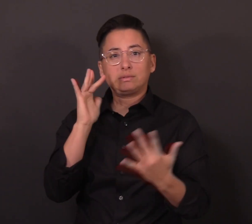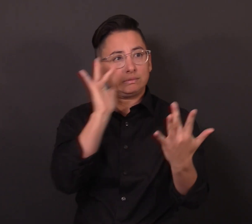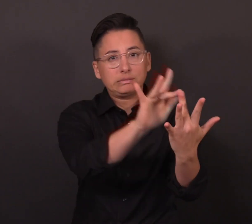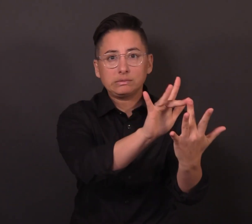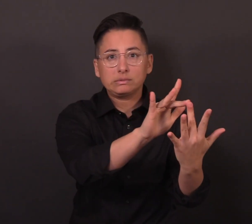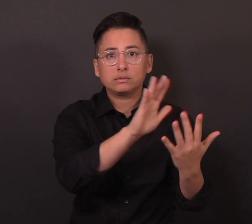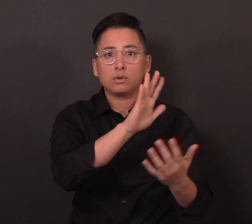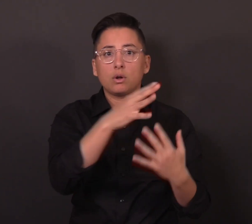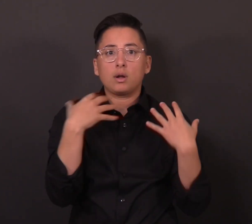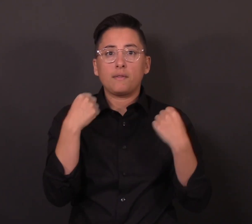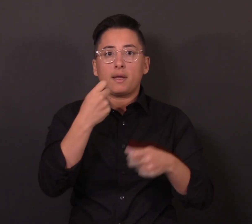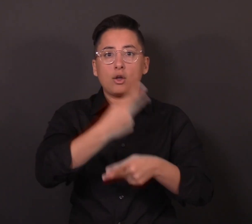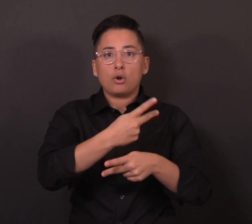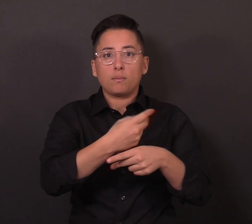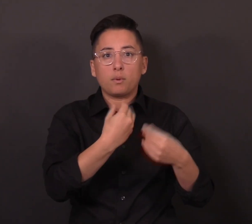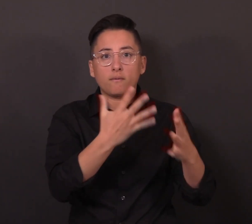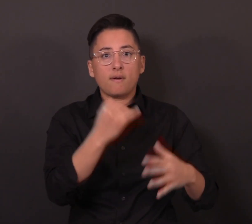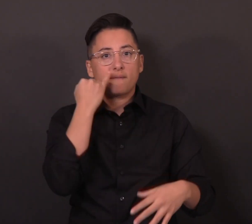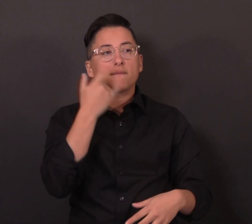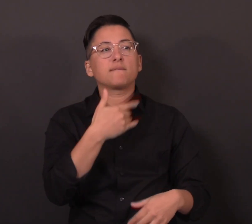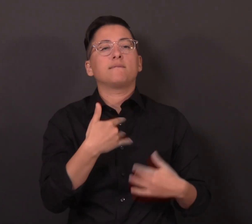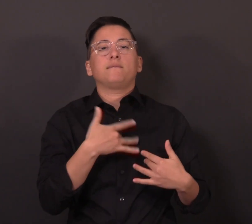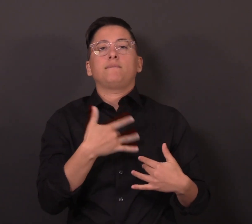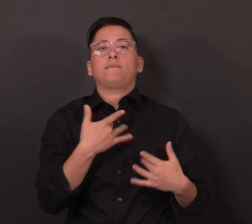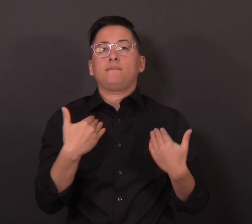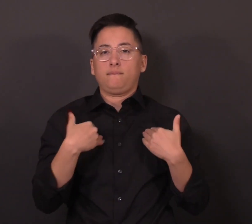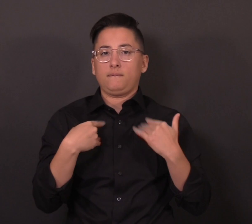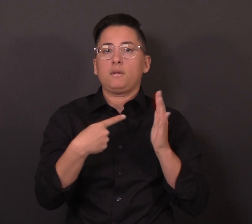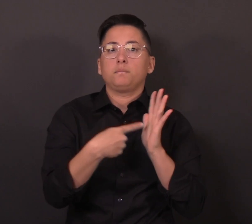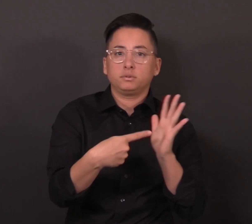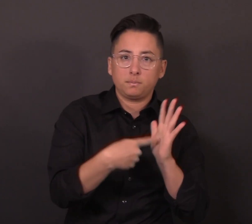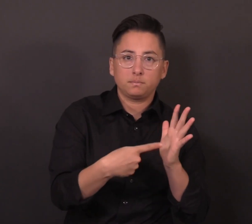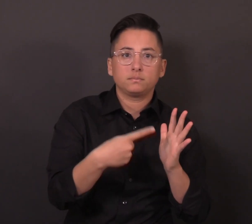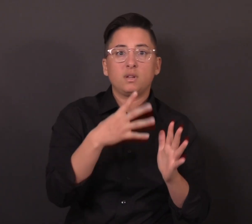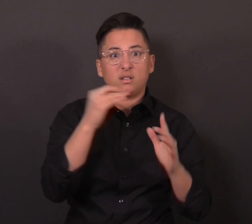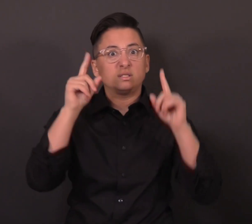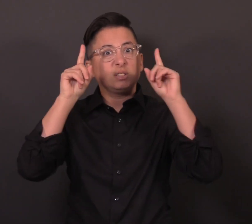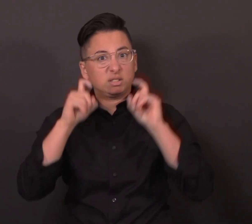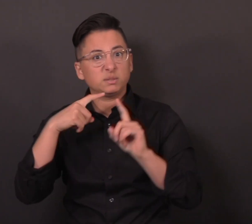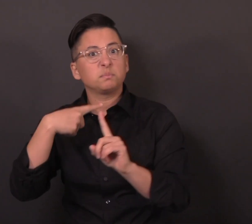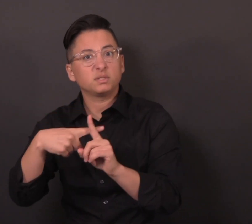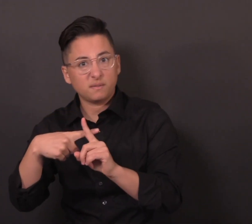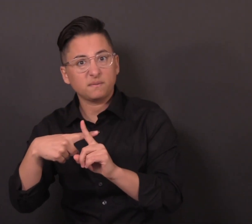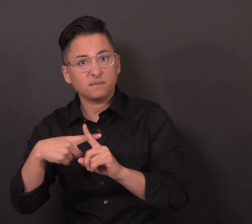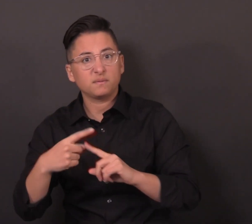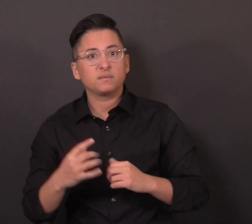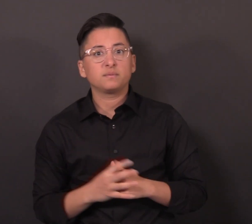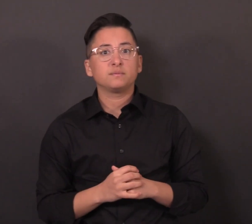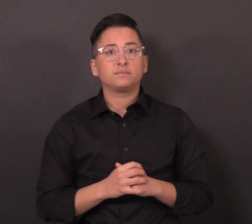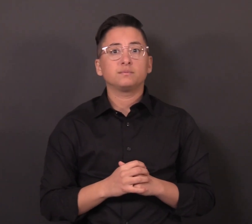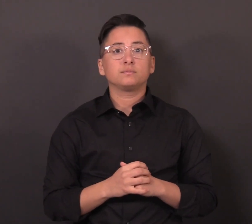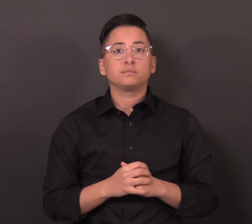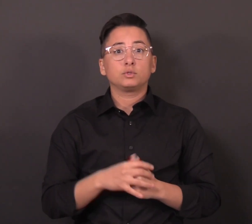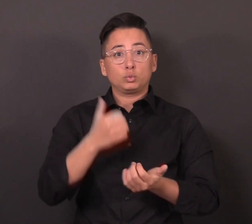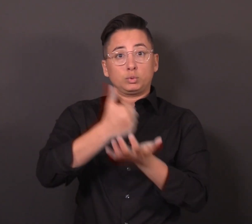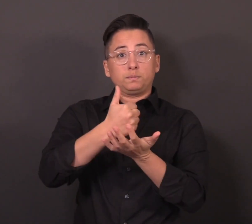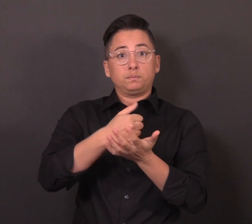if they have symptoms and test positive for COVID-19. The treatment is given as